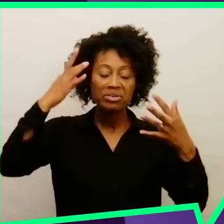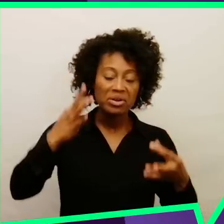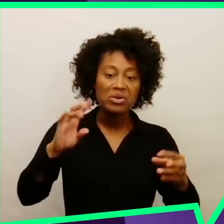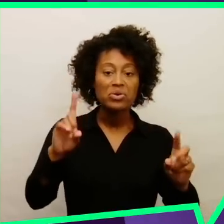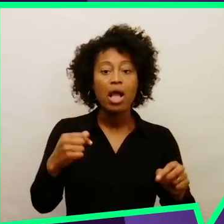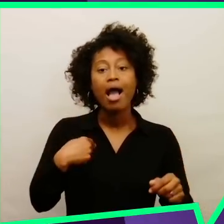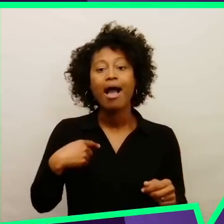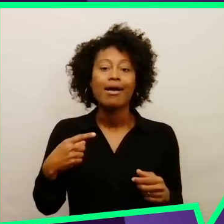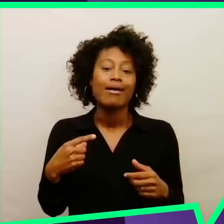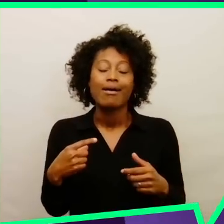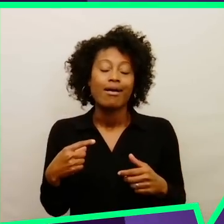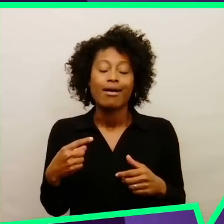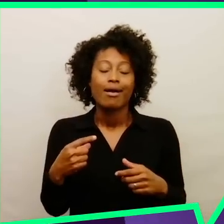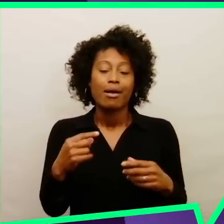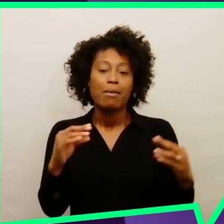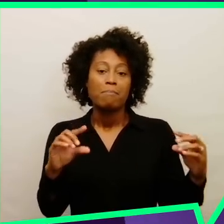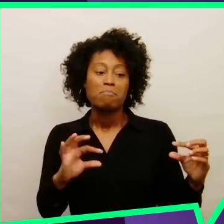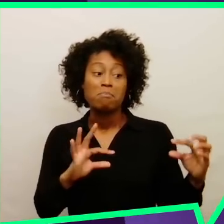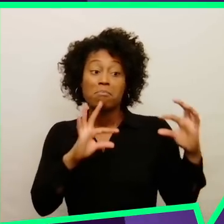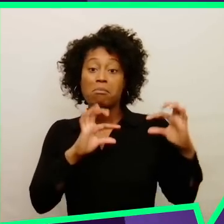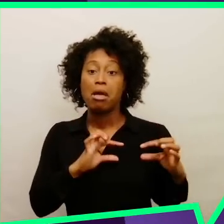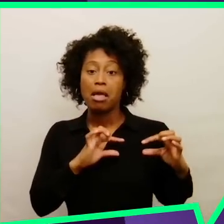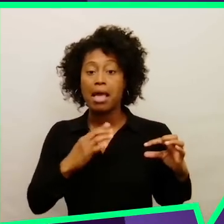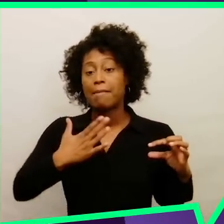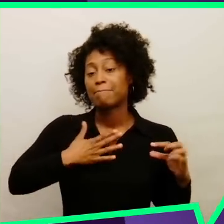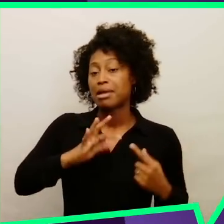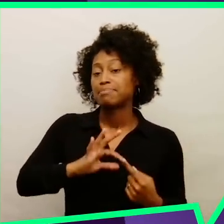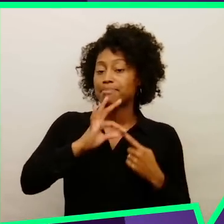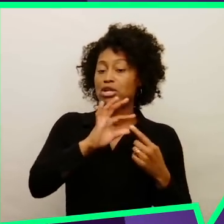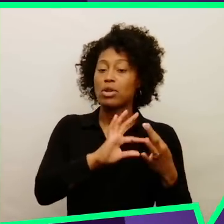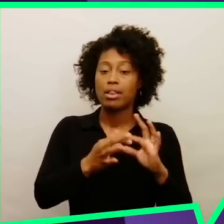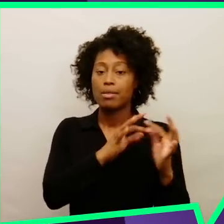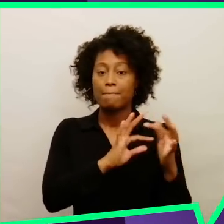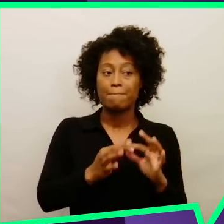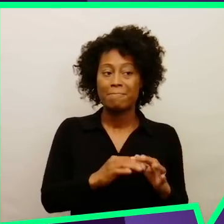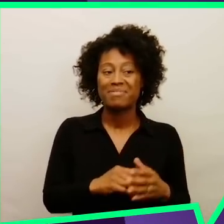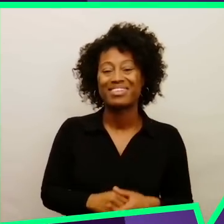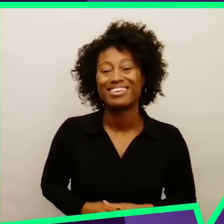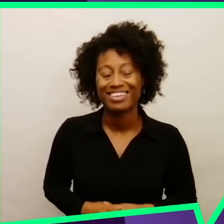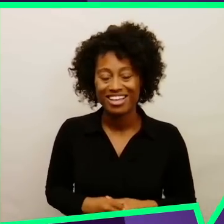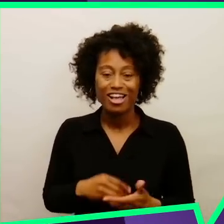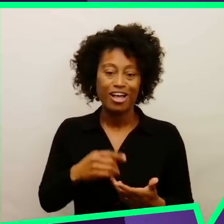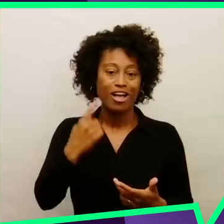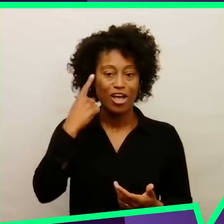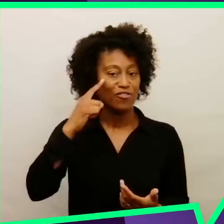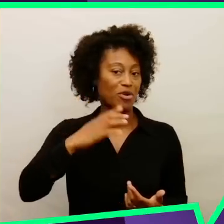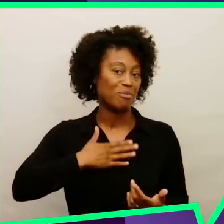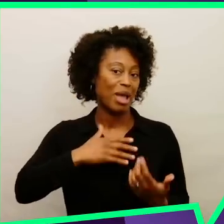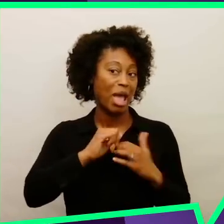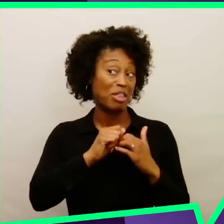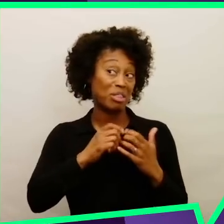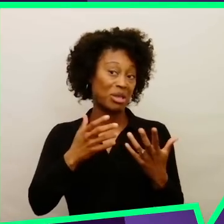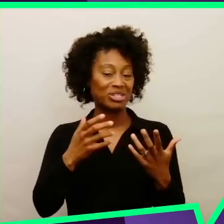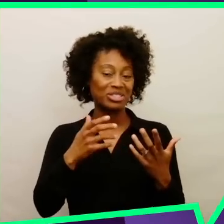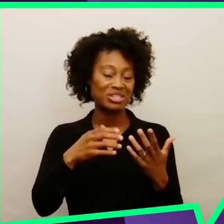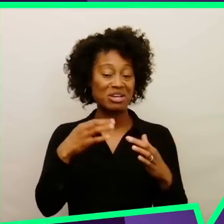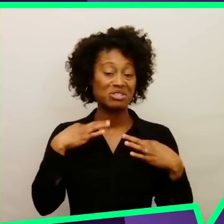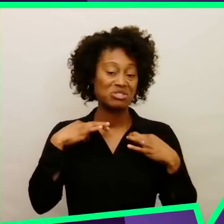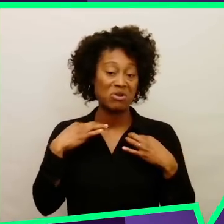I decided to put on my Special Olympics Pasco athlete leader shirt. Awesome.